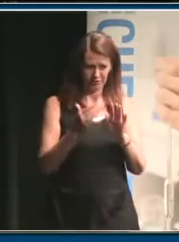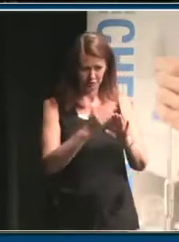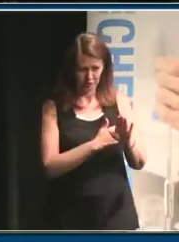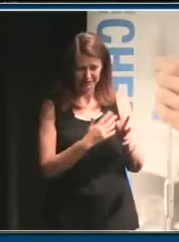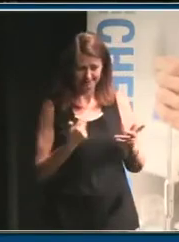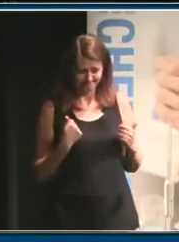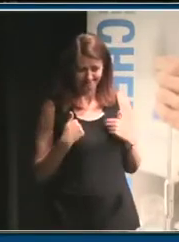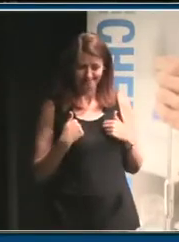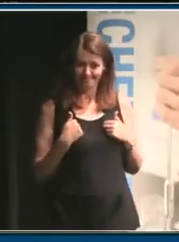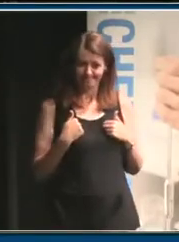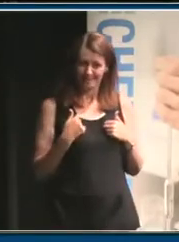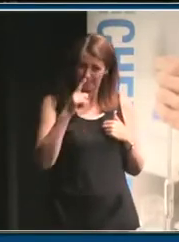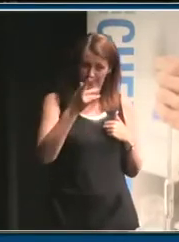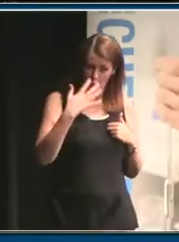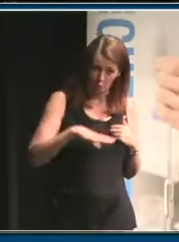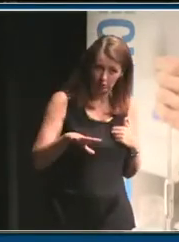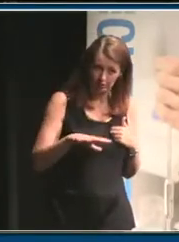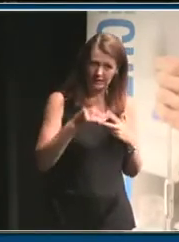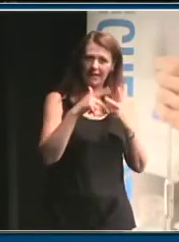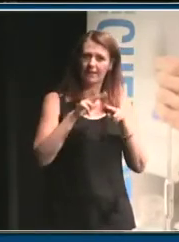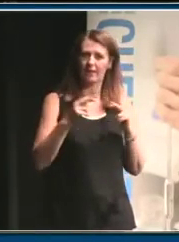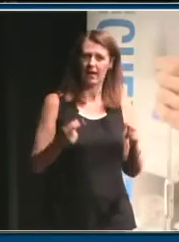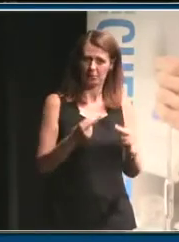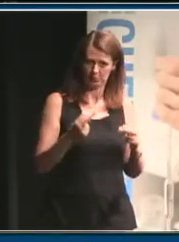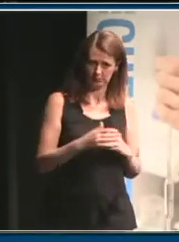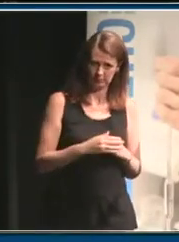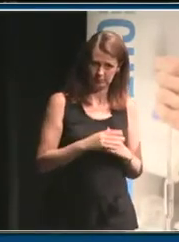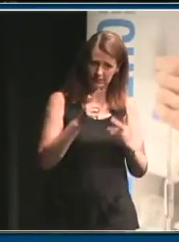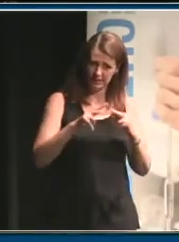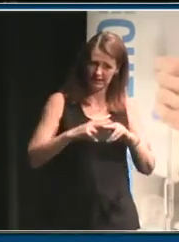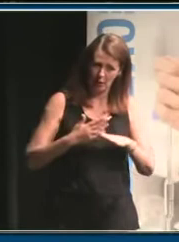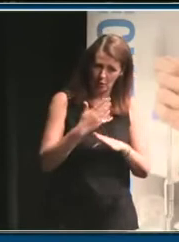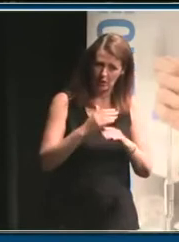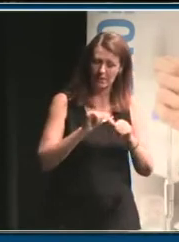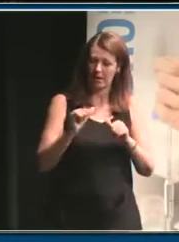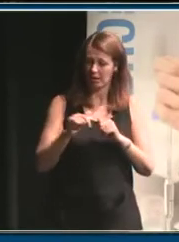because people want them if they're available, if they work better than the alternatives and if